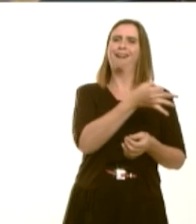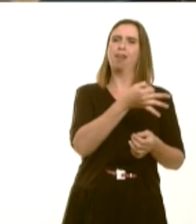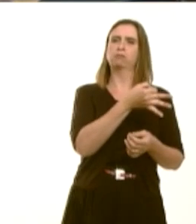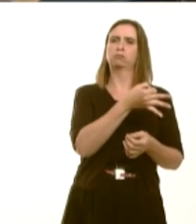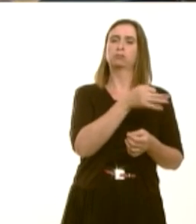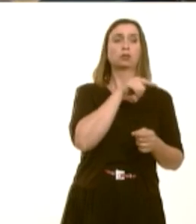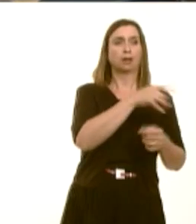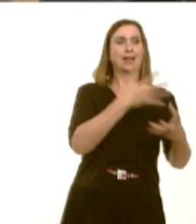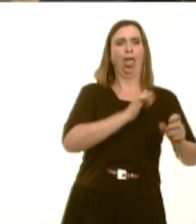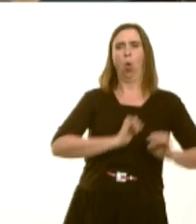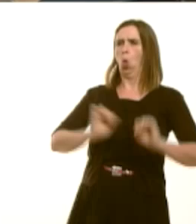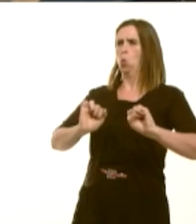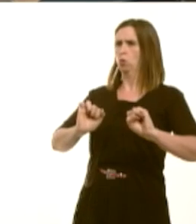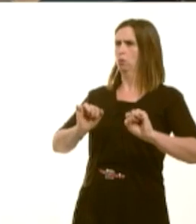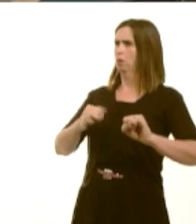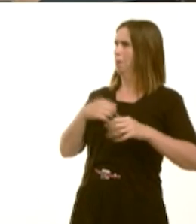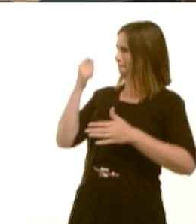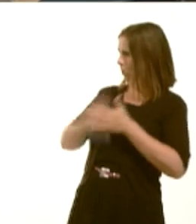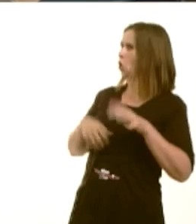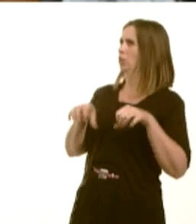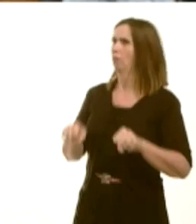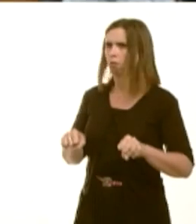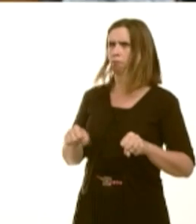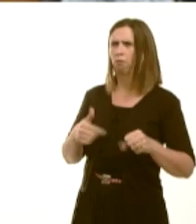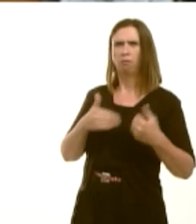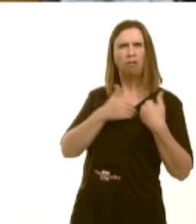itís absolutely crucial that the operators understand their liabilities, but also that